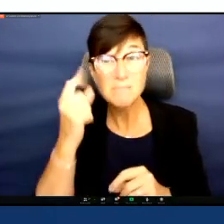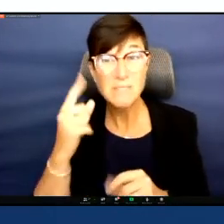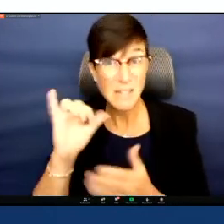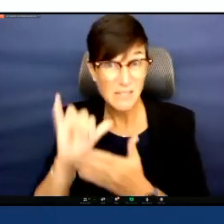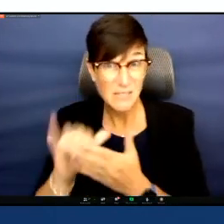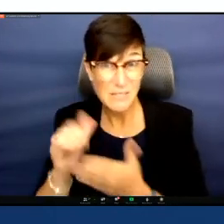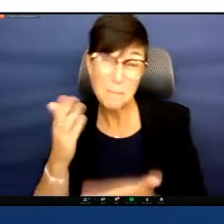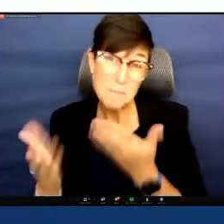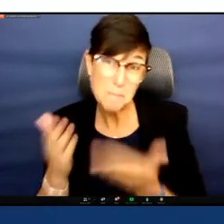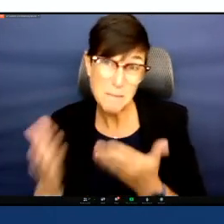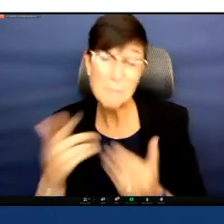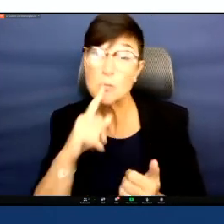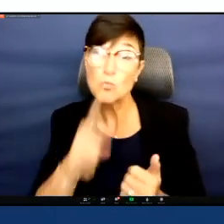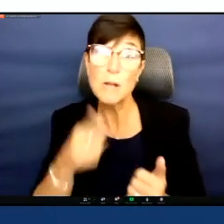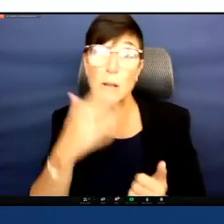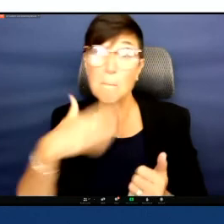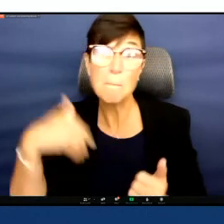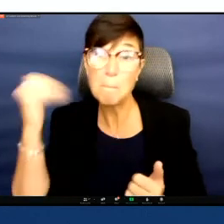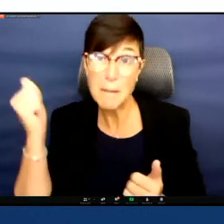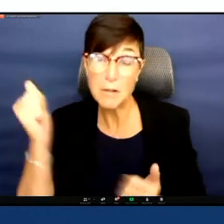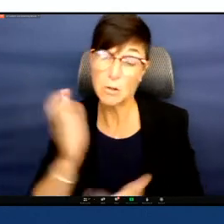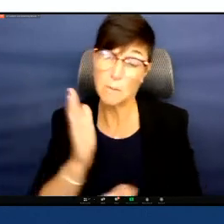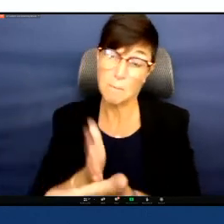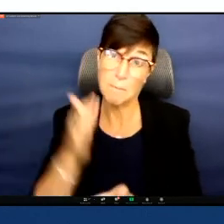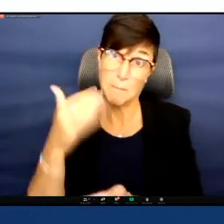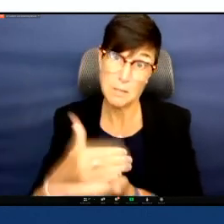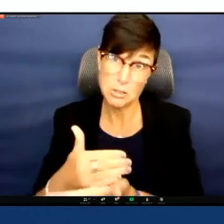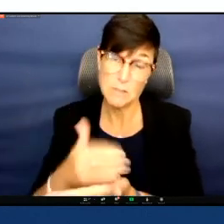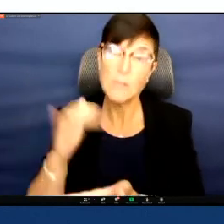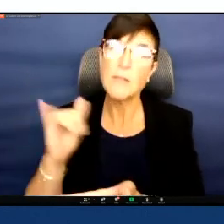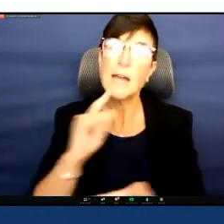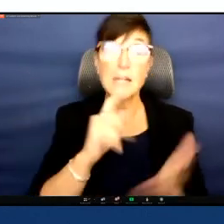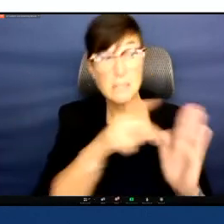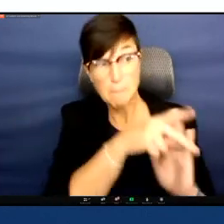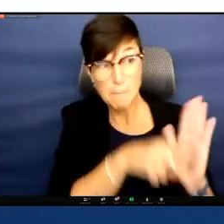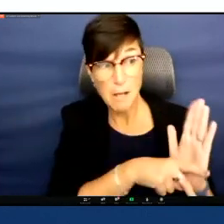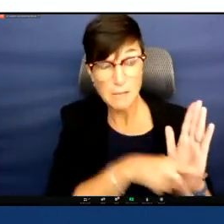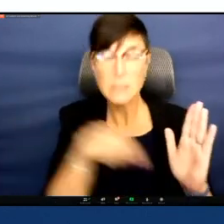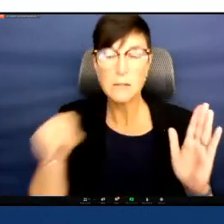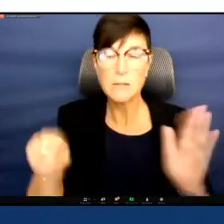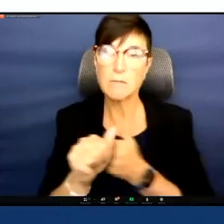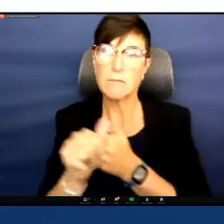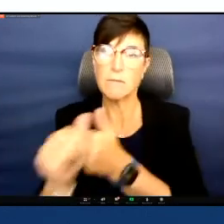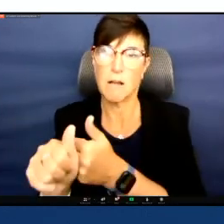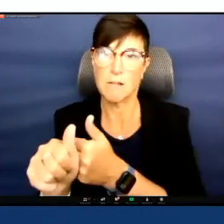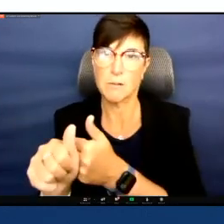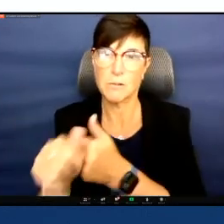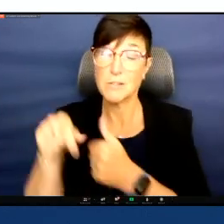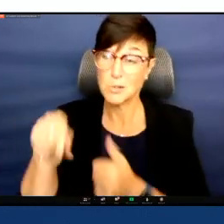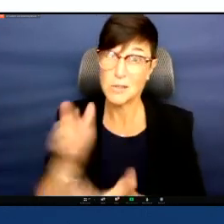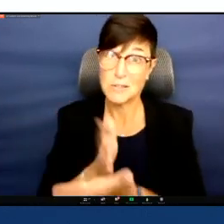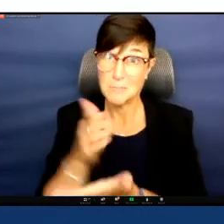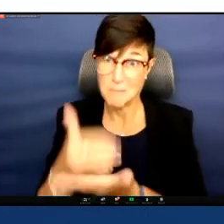to think of the budget as a policy implementation tool where it is used to implement policy decisions that have already been made.